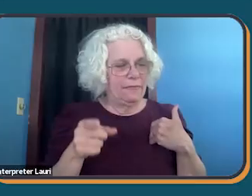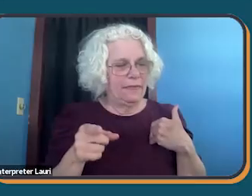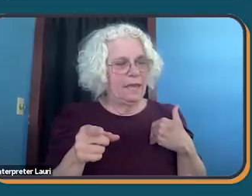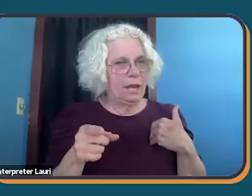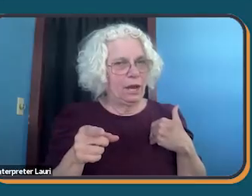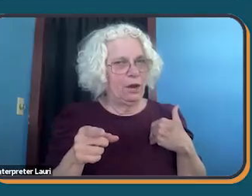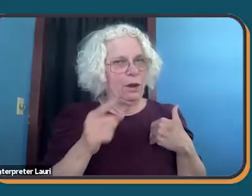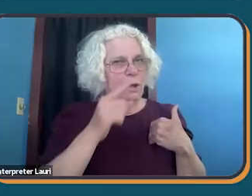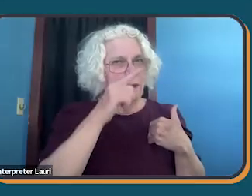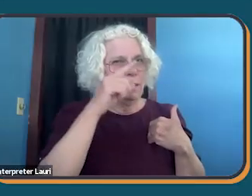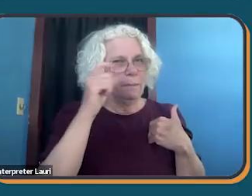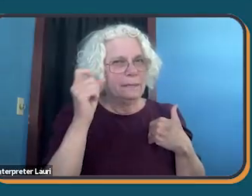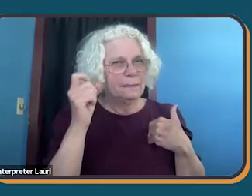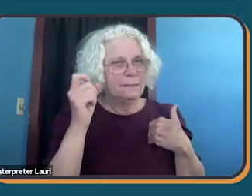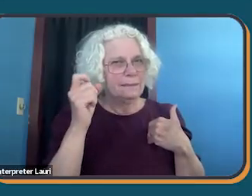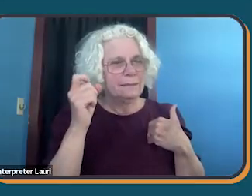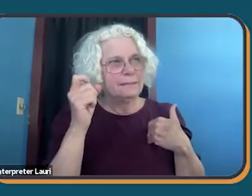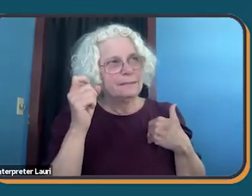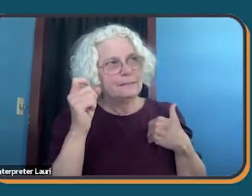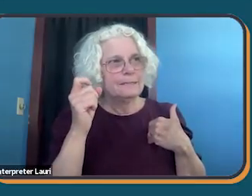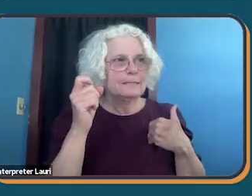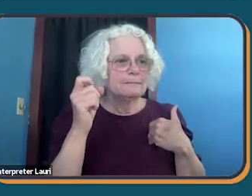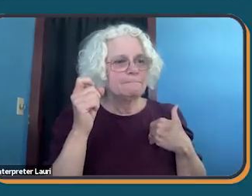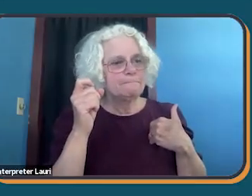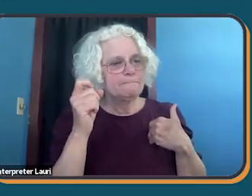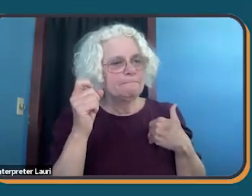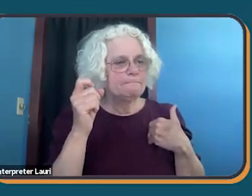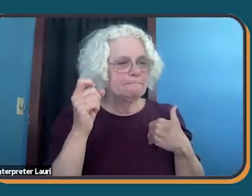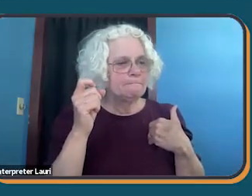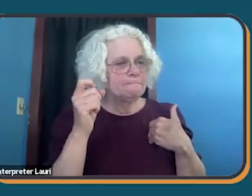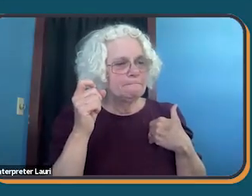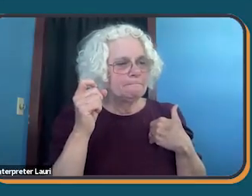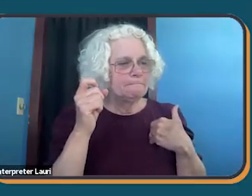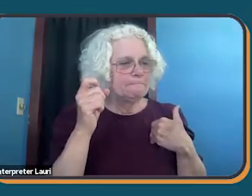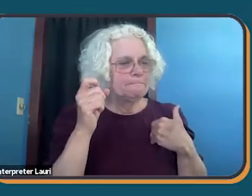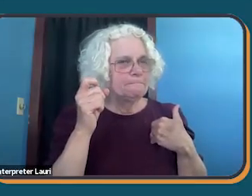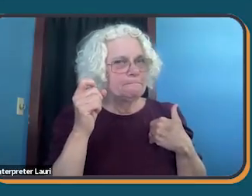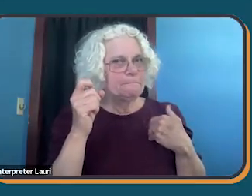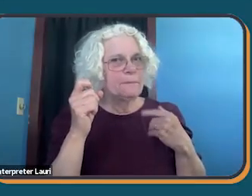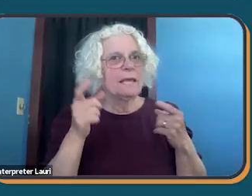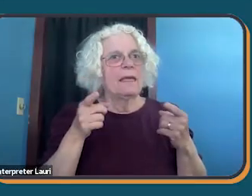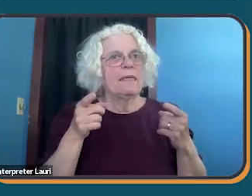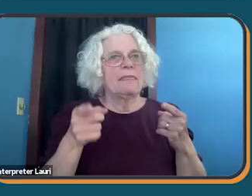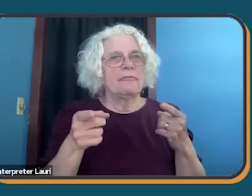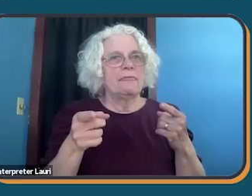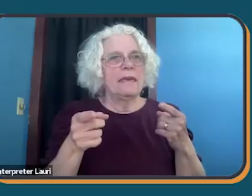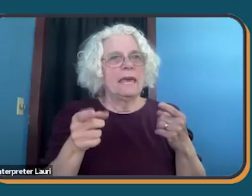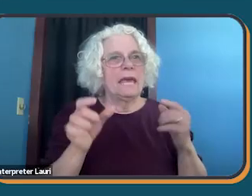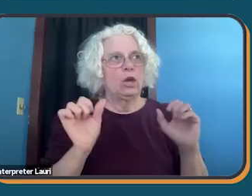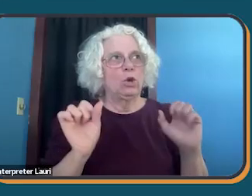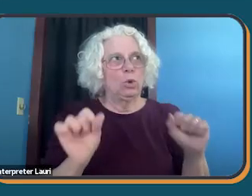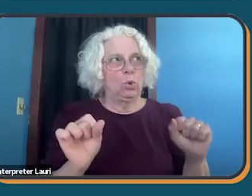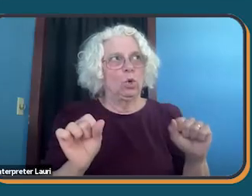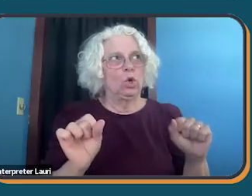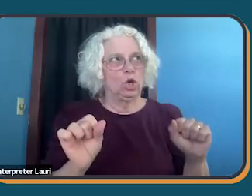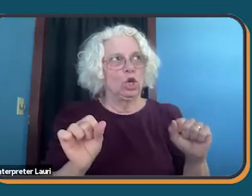Latisha Brown: would be excellent in that situation because they would ensure